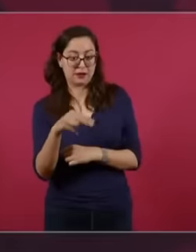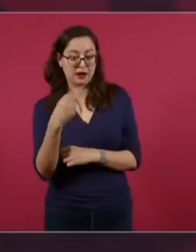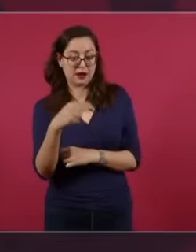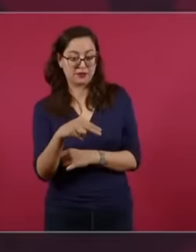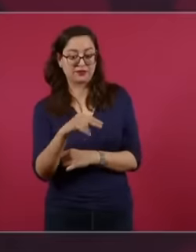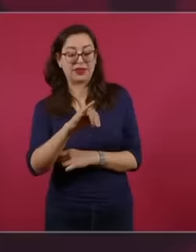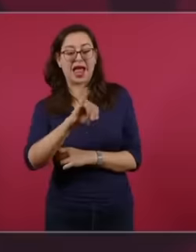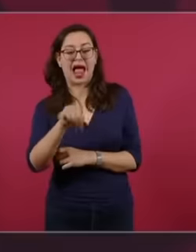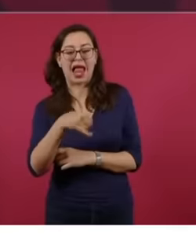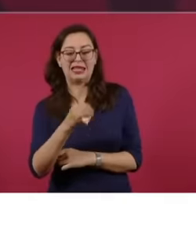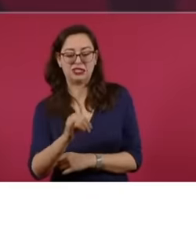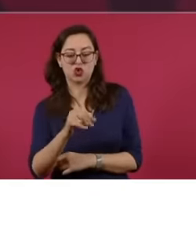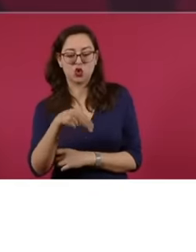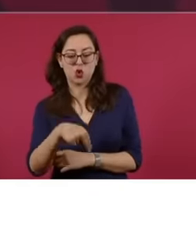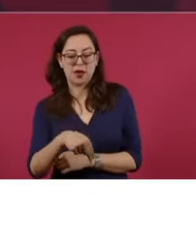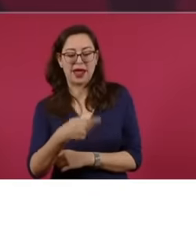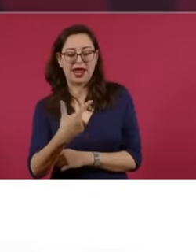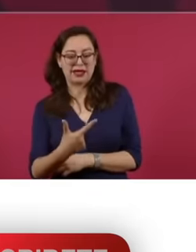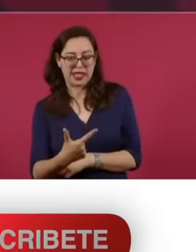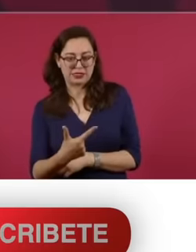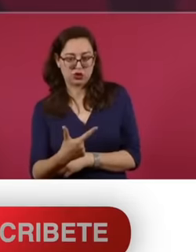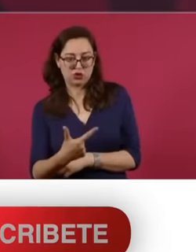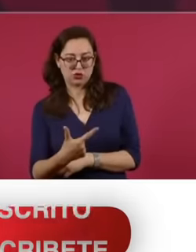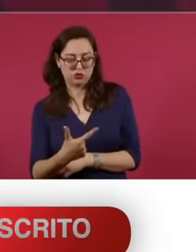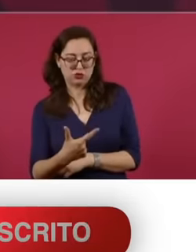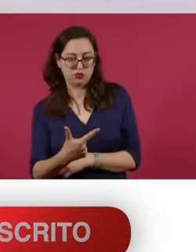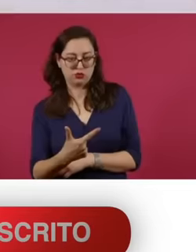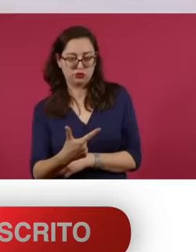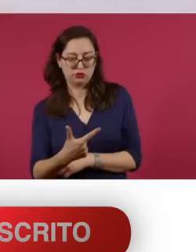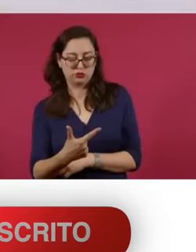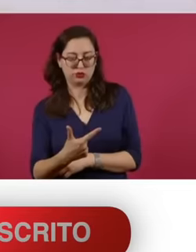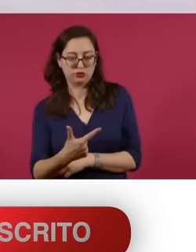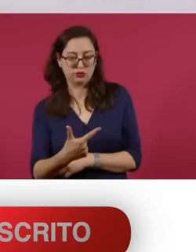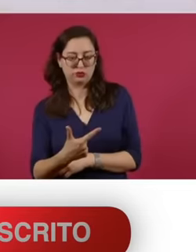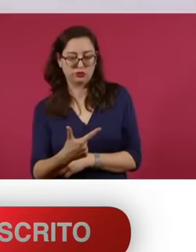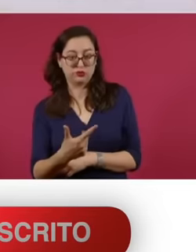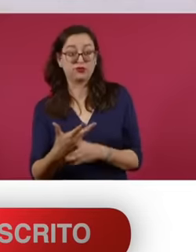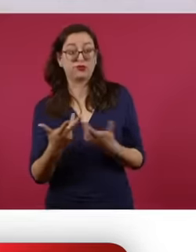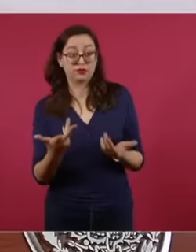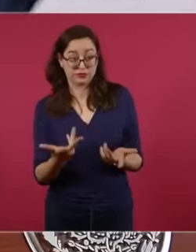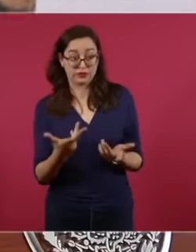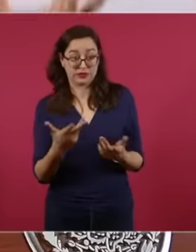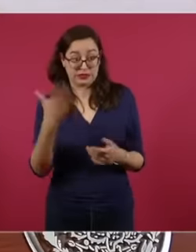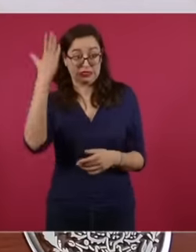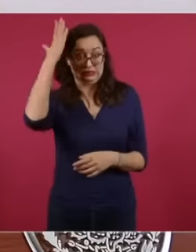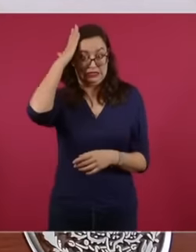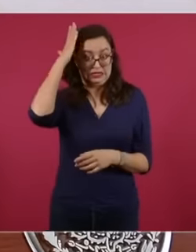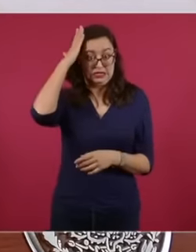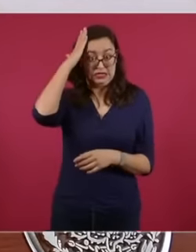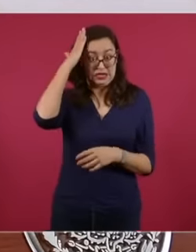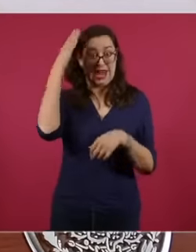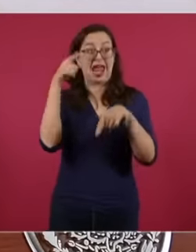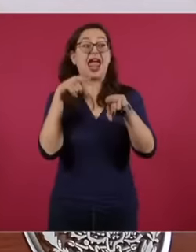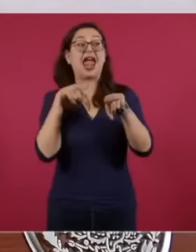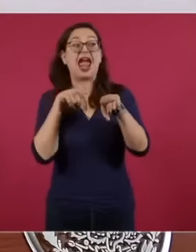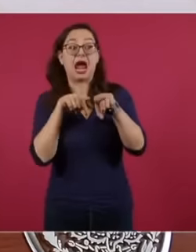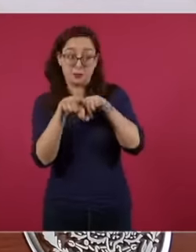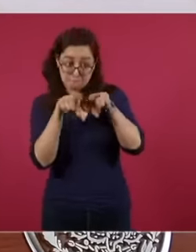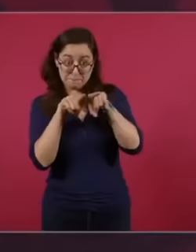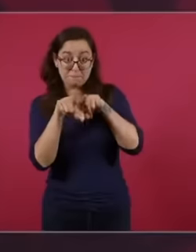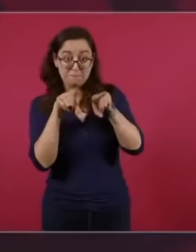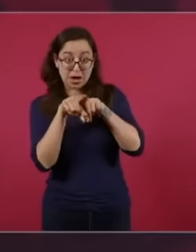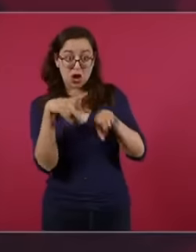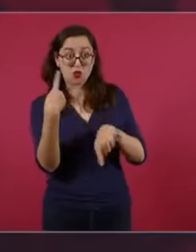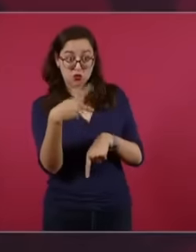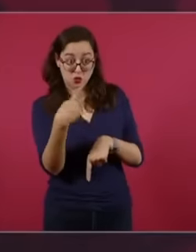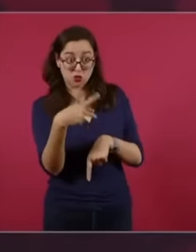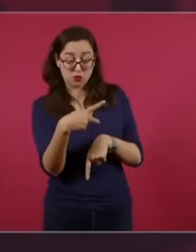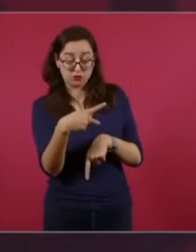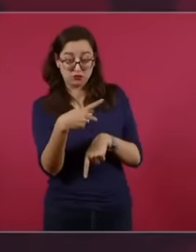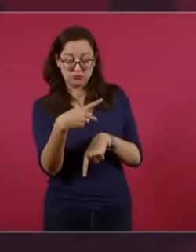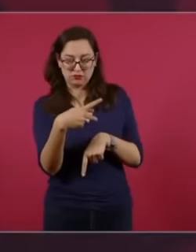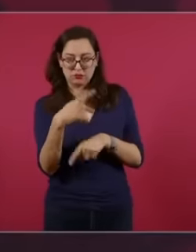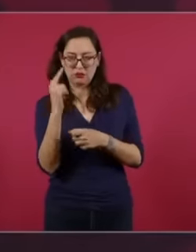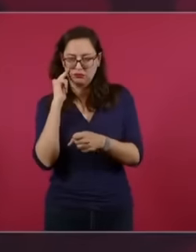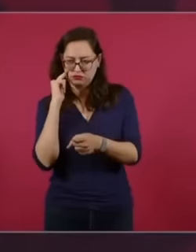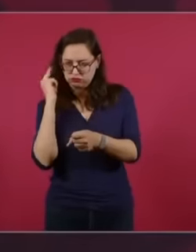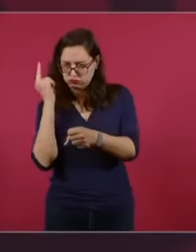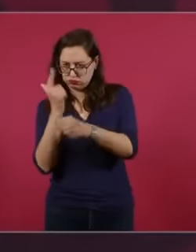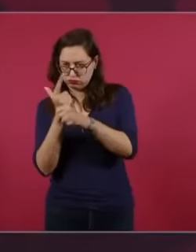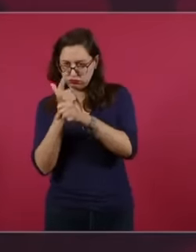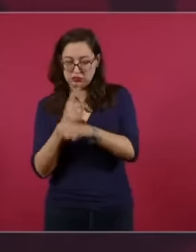halisco new generation the brother of the leader is arrested and a judge